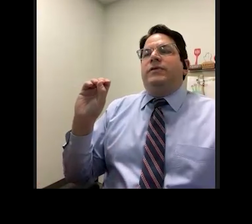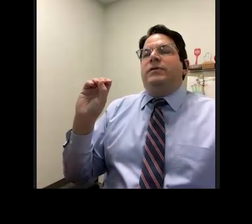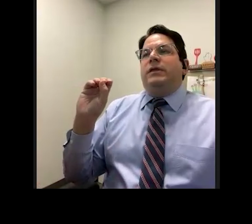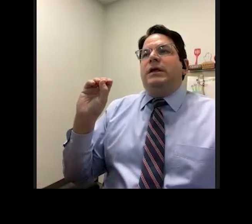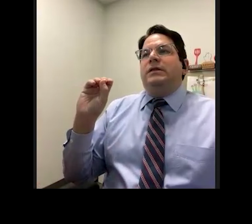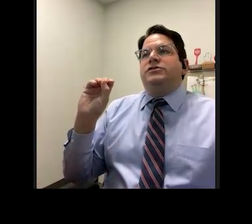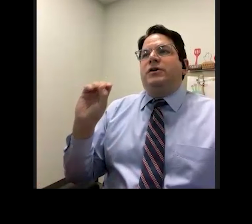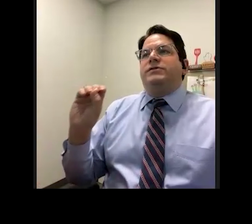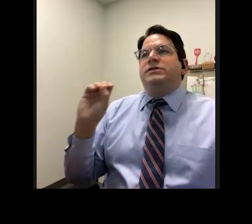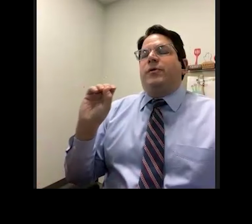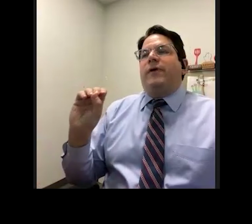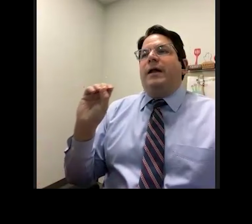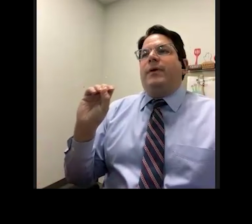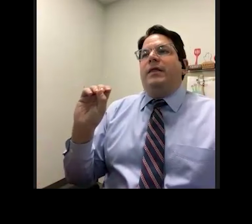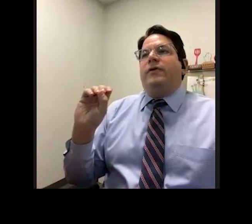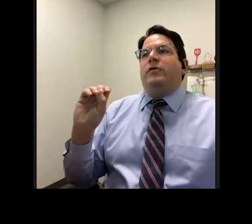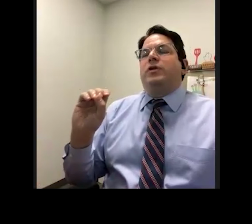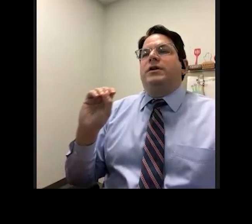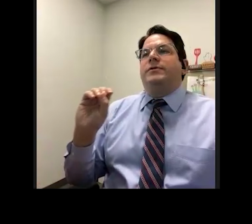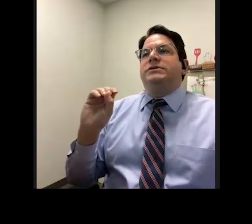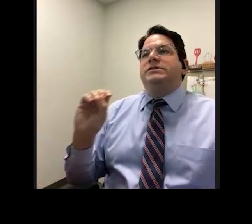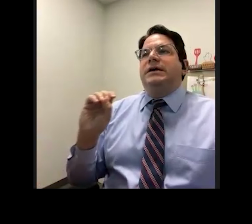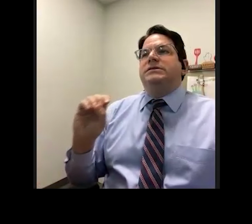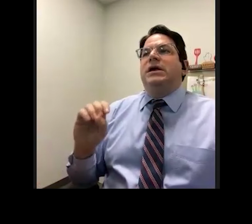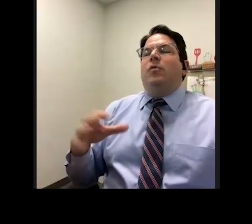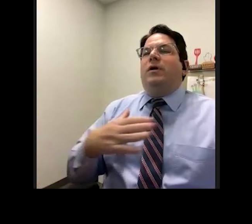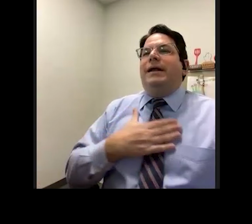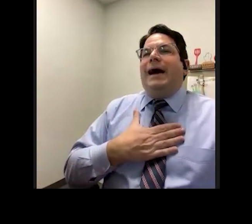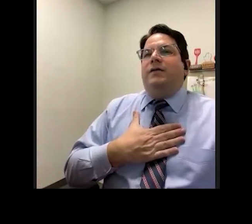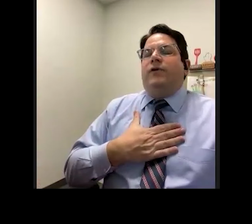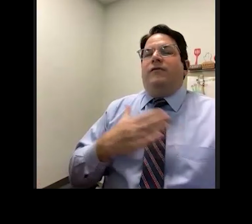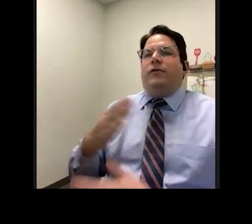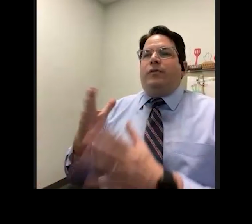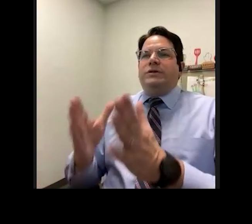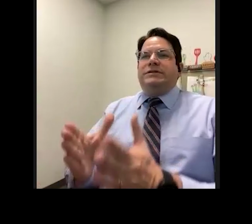some of the services provided by the Federal Trade Commission sites we're not involved with.